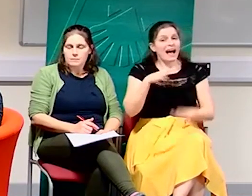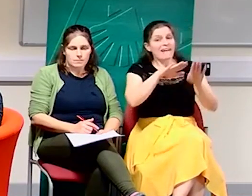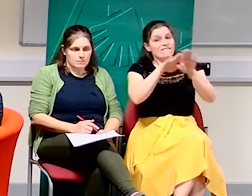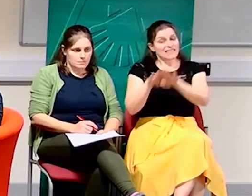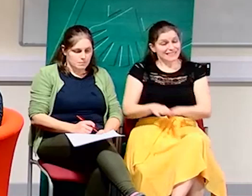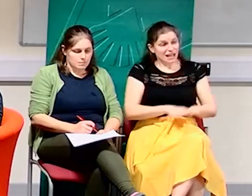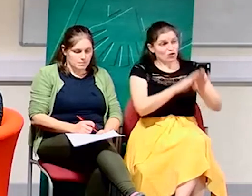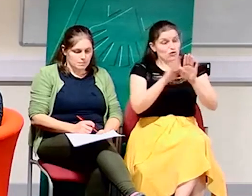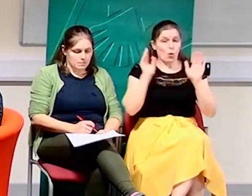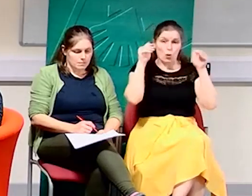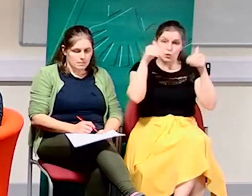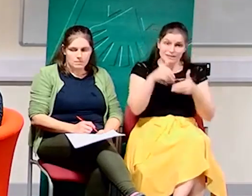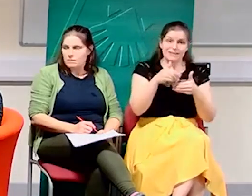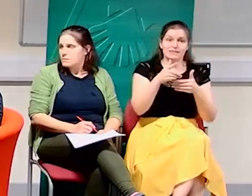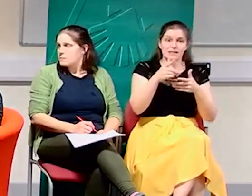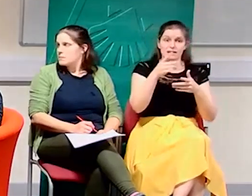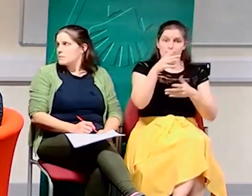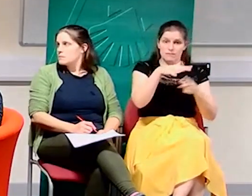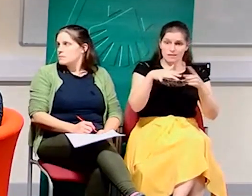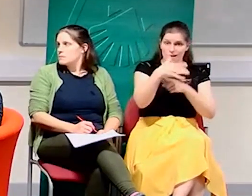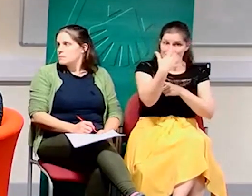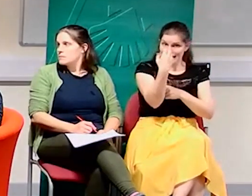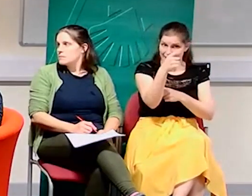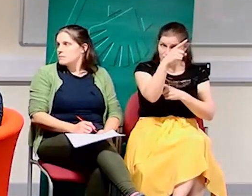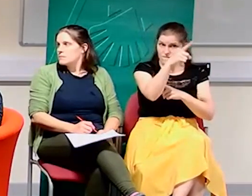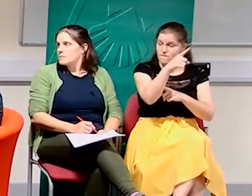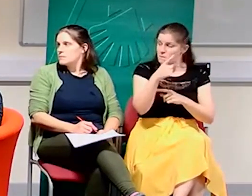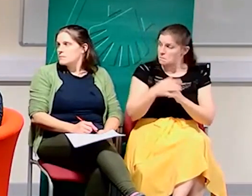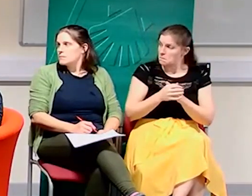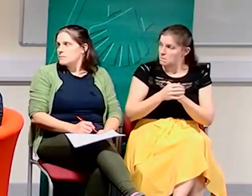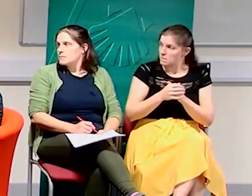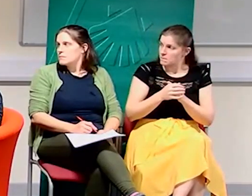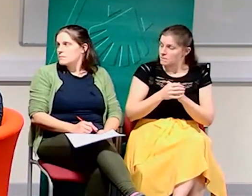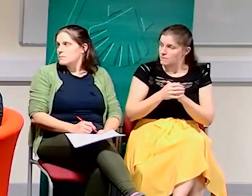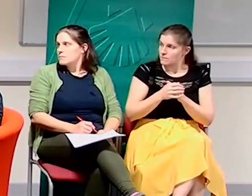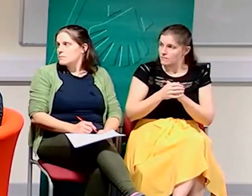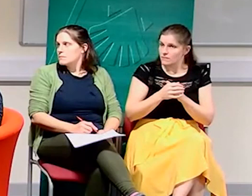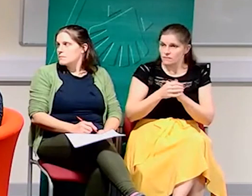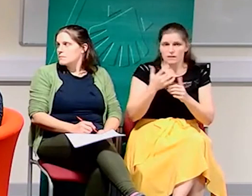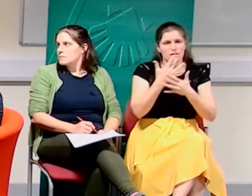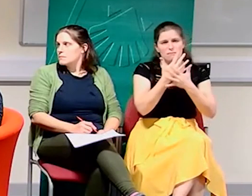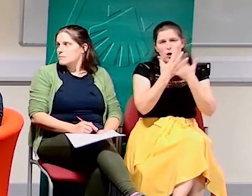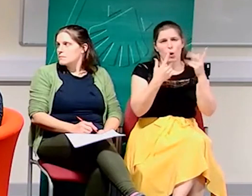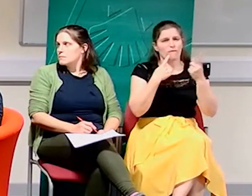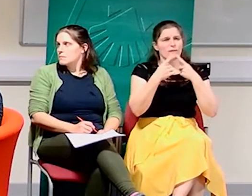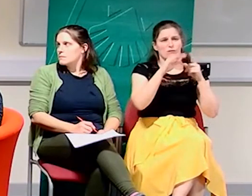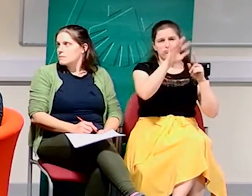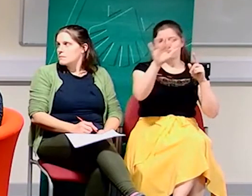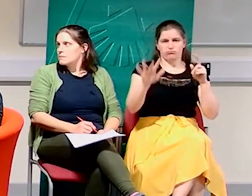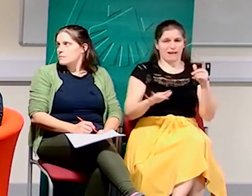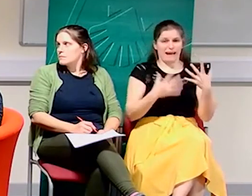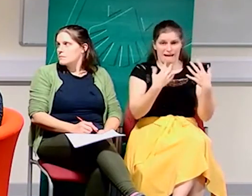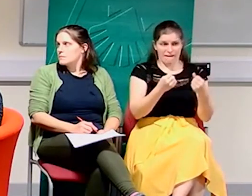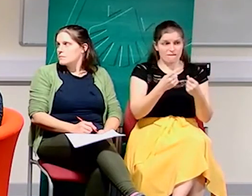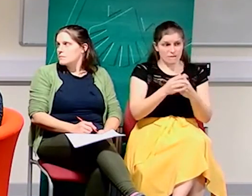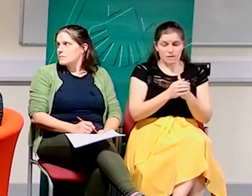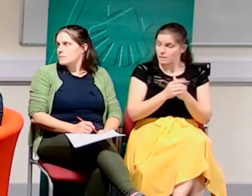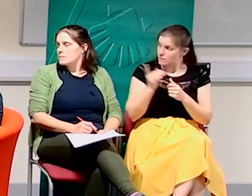mean I let you want as well um but there is a lot of information out there um would you like to say